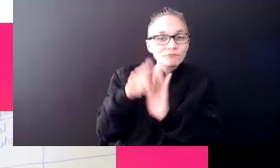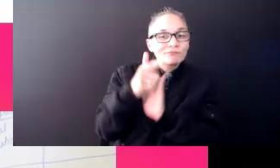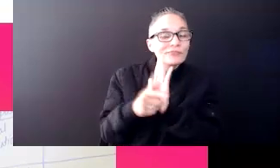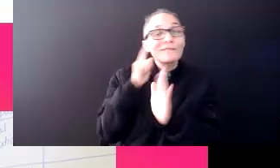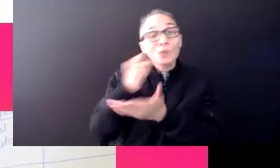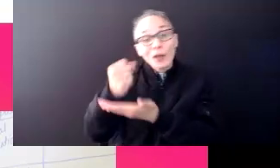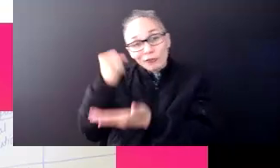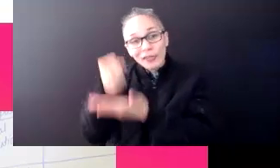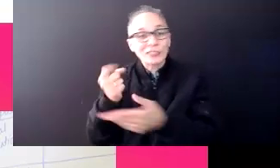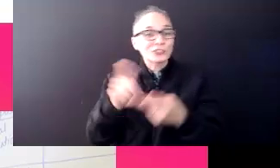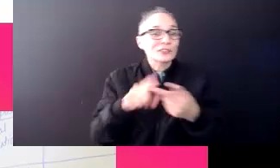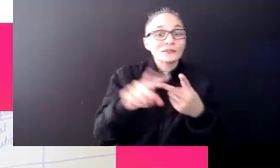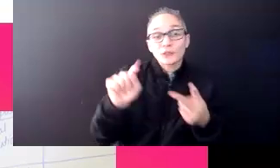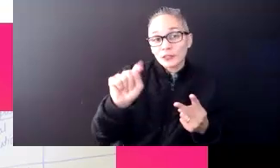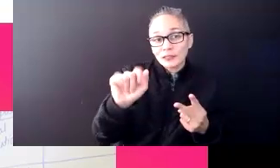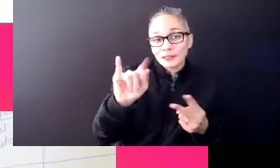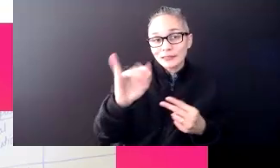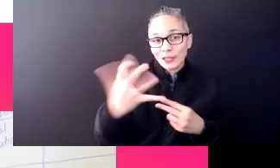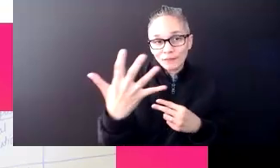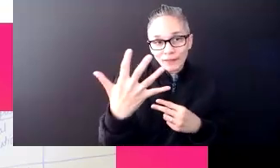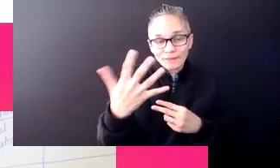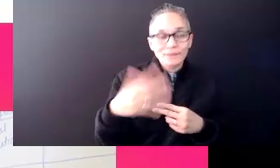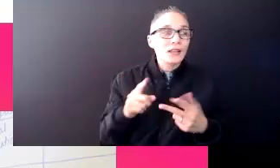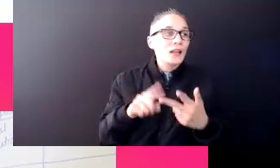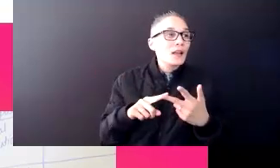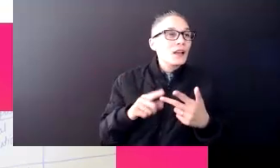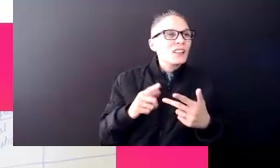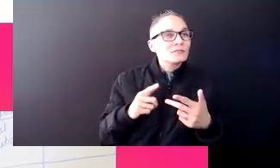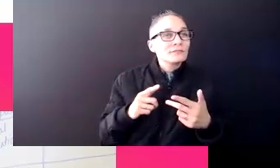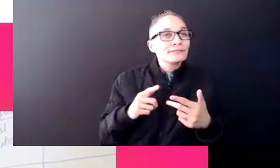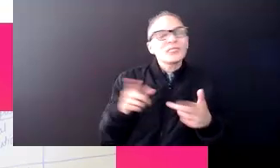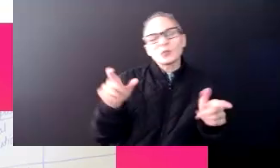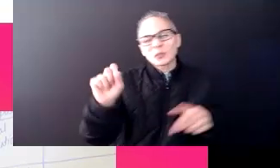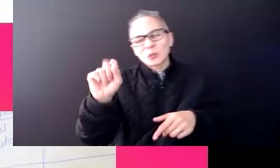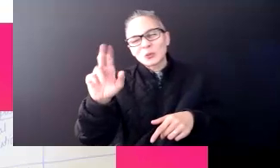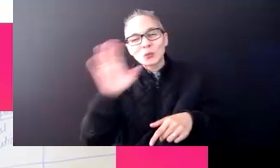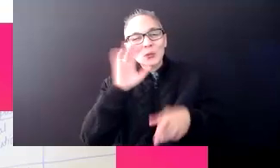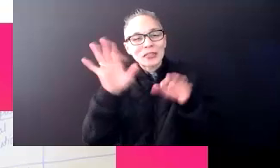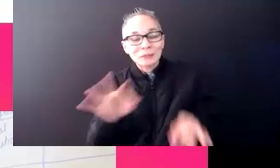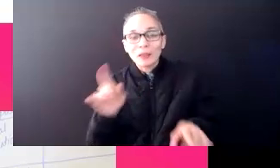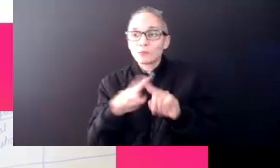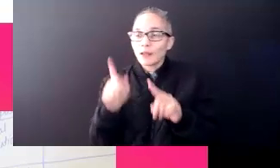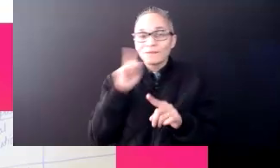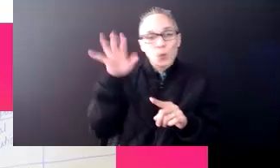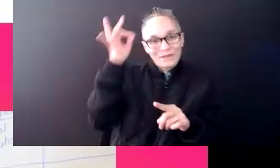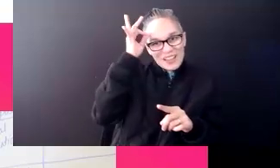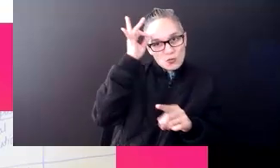for Title 5 in order to, well, Sue's going to go into this. But, you know for federal law as well.